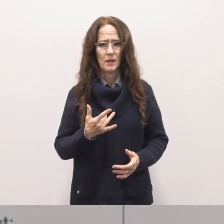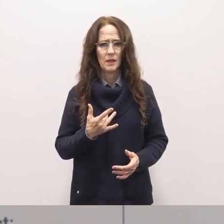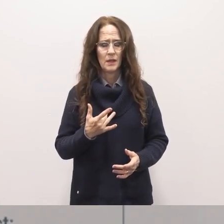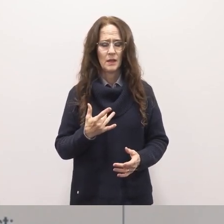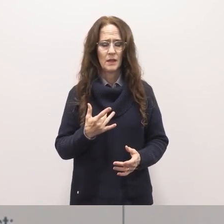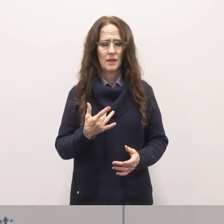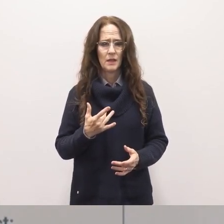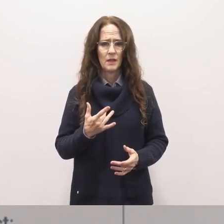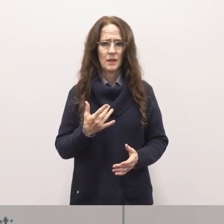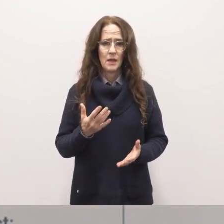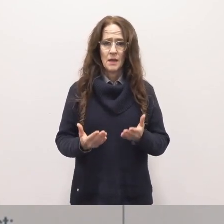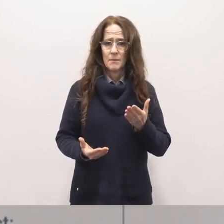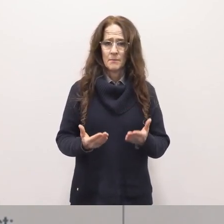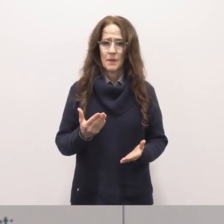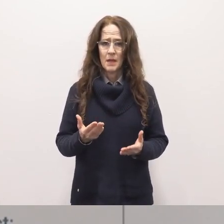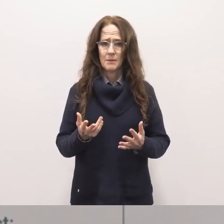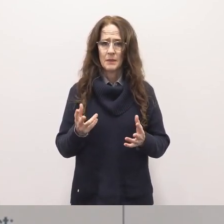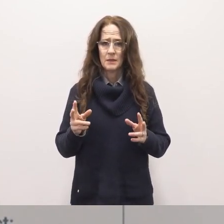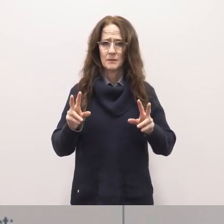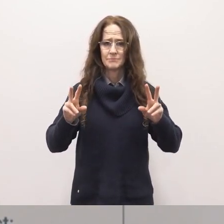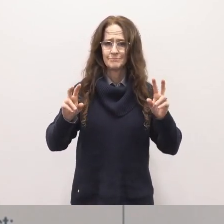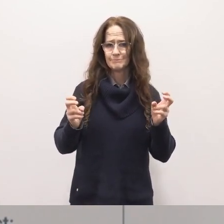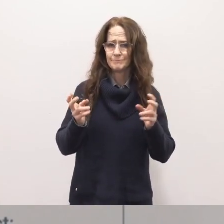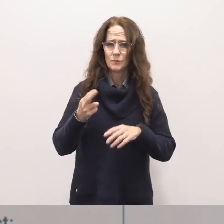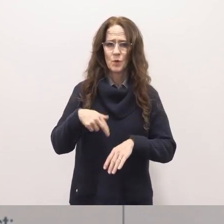of maybe some normalcy in the future.